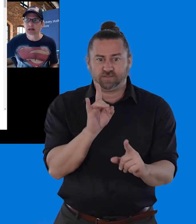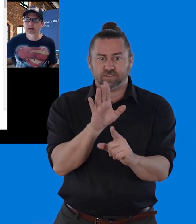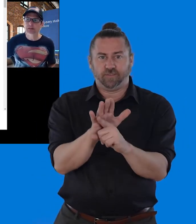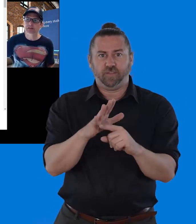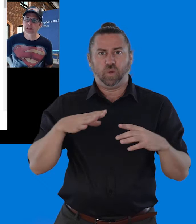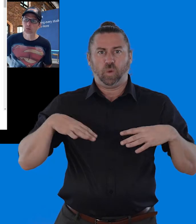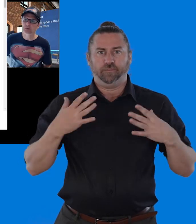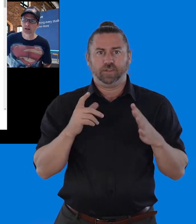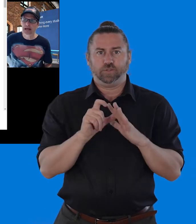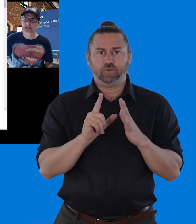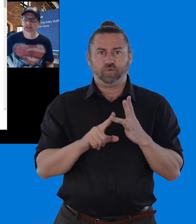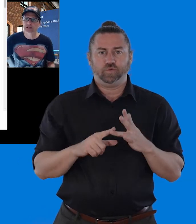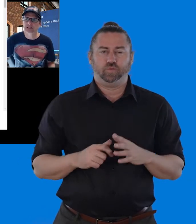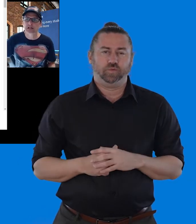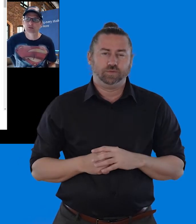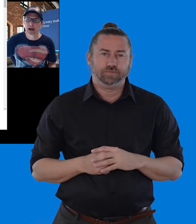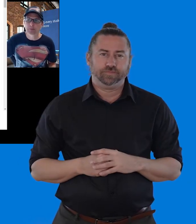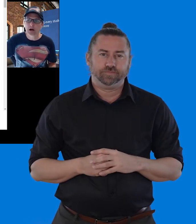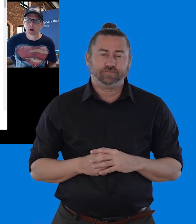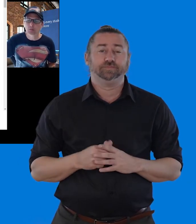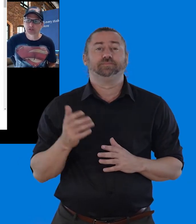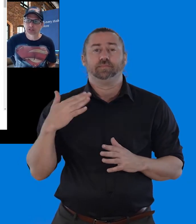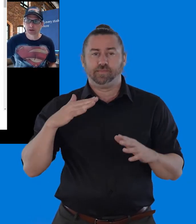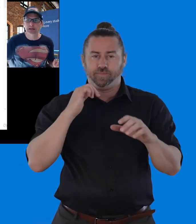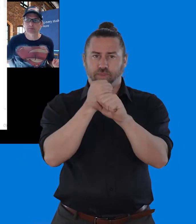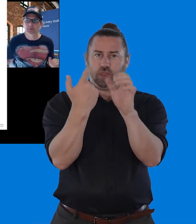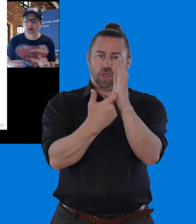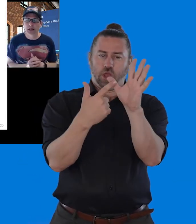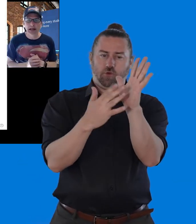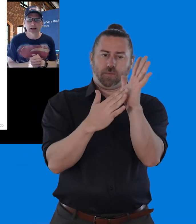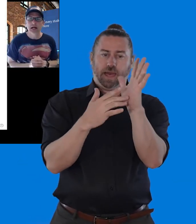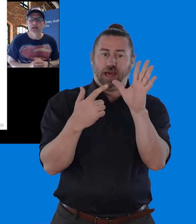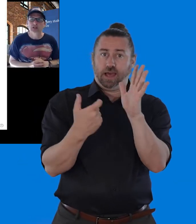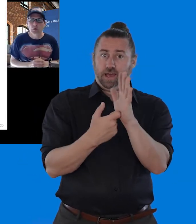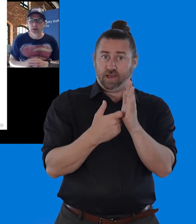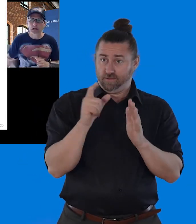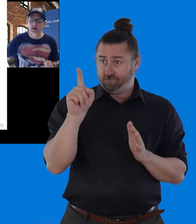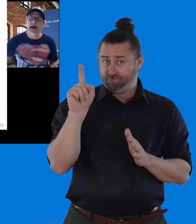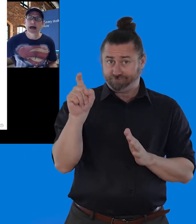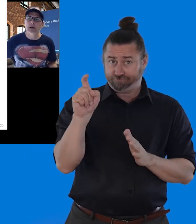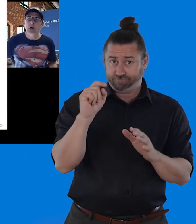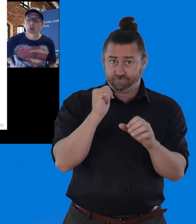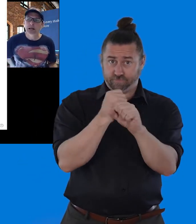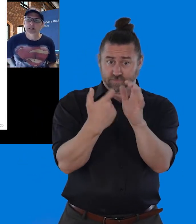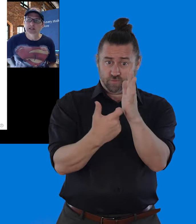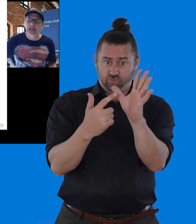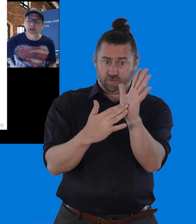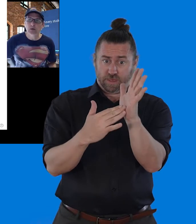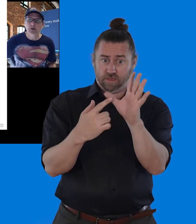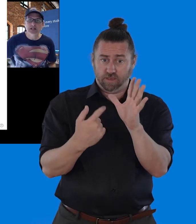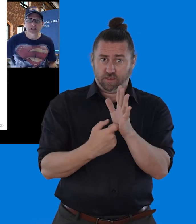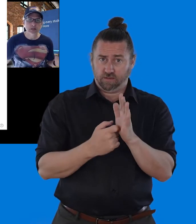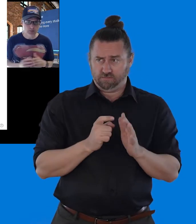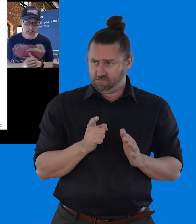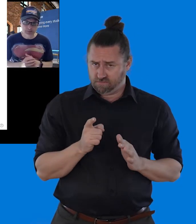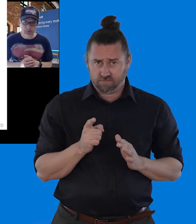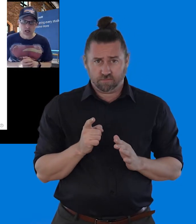Now the other thing that we've got next is the grammar options button. OK. So when we click on that, we can see we've got two syllables button.